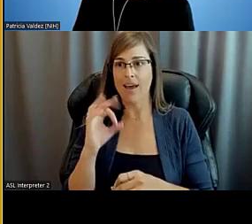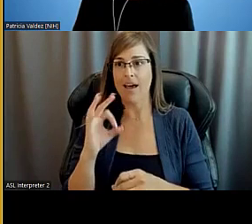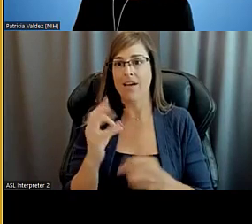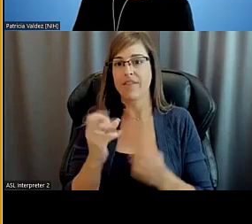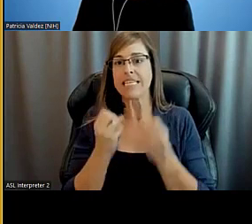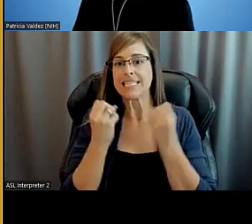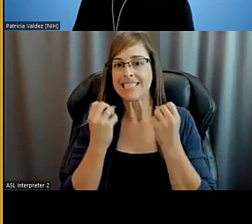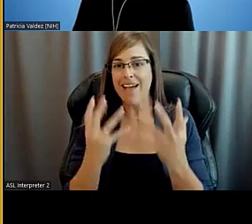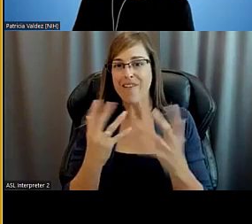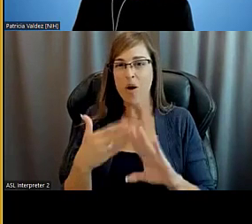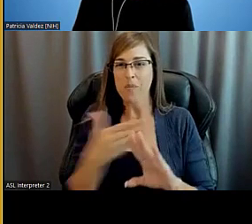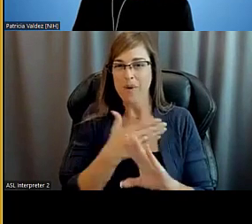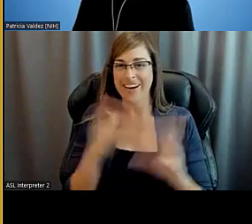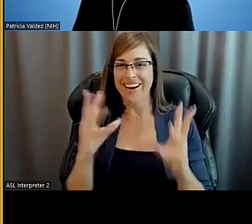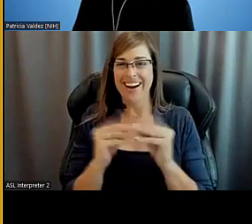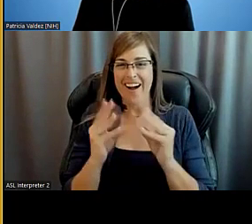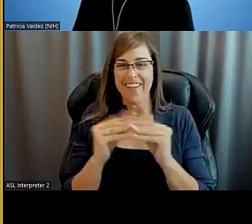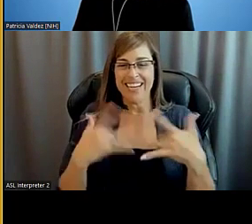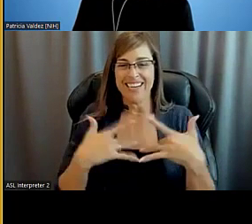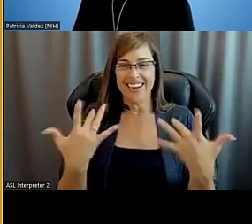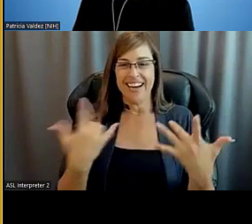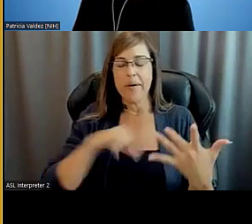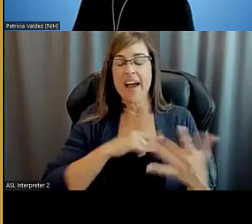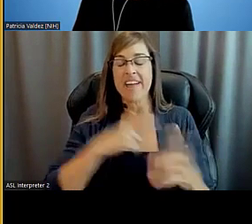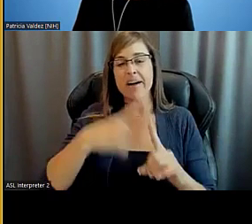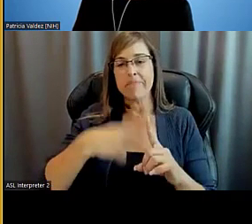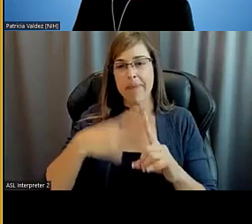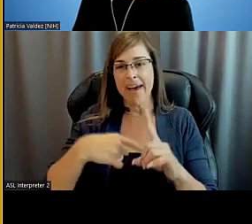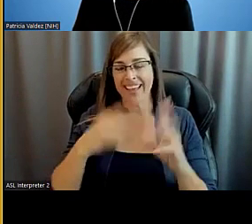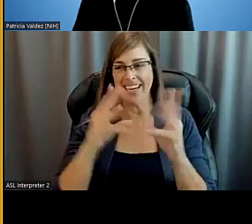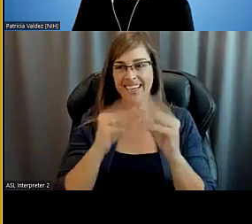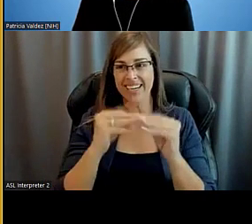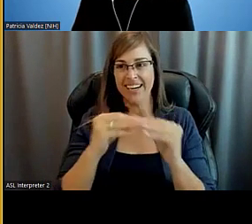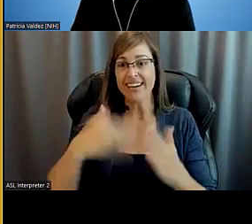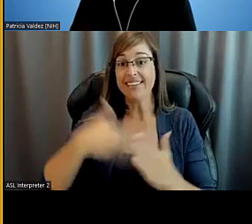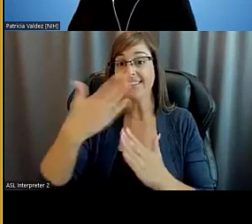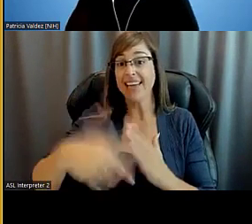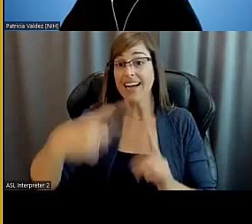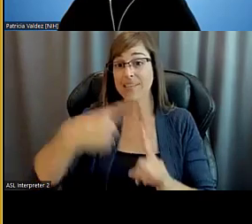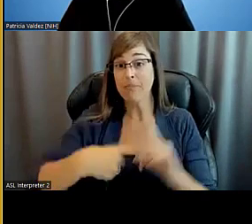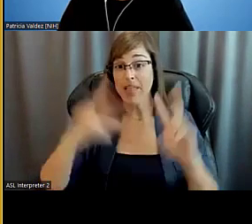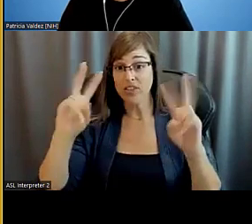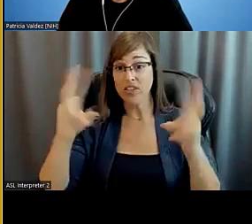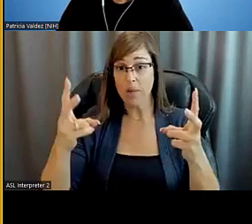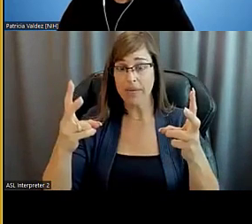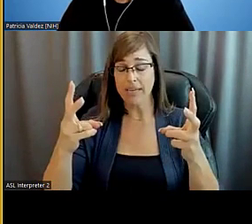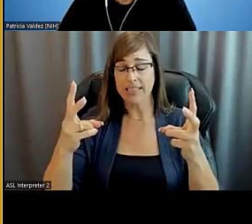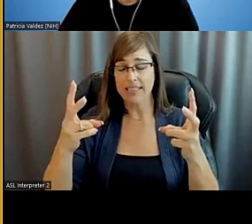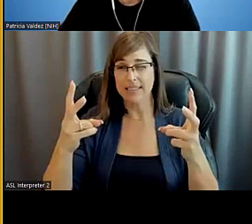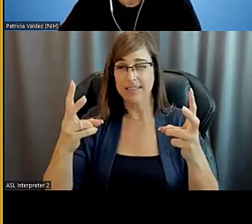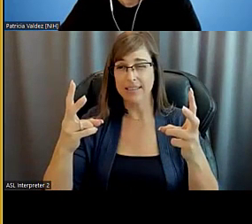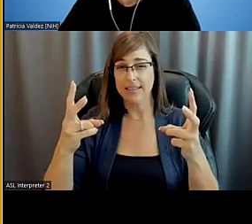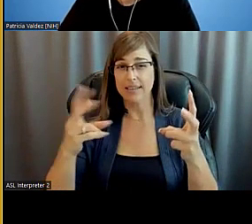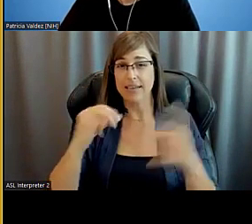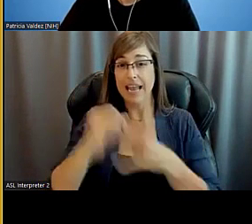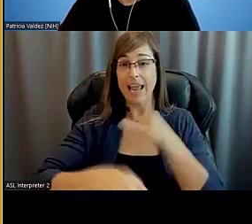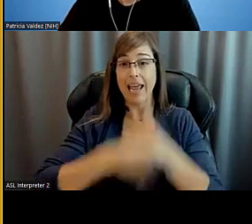So our .. We have a monthly series. The next month's topic is International Collaborations,